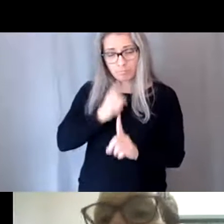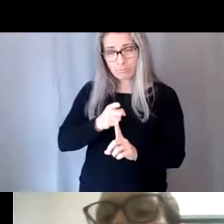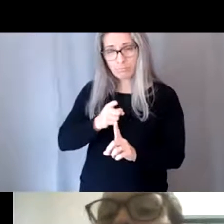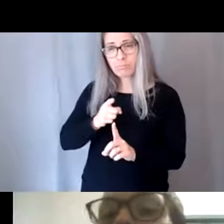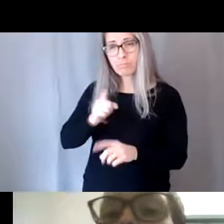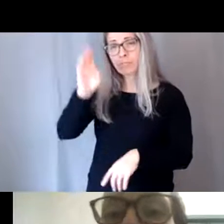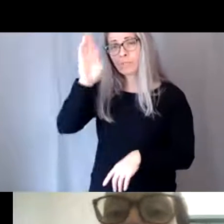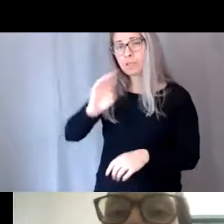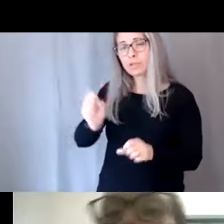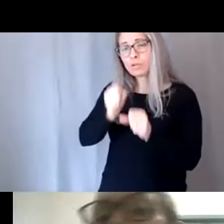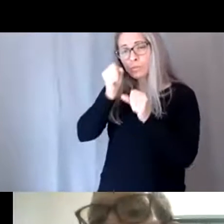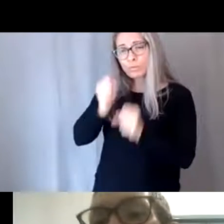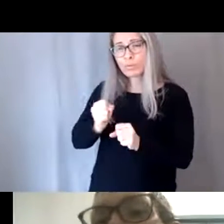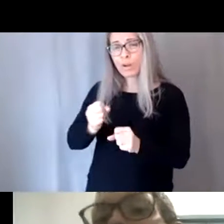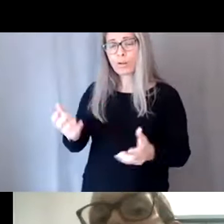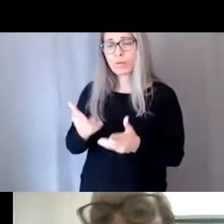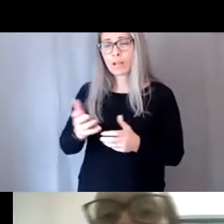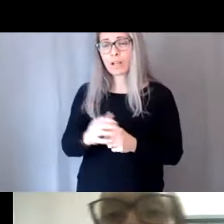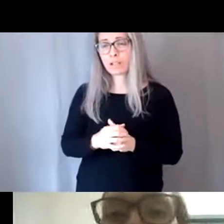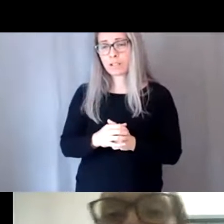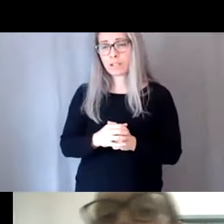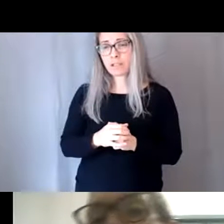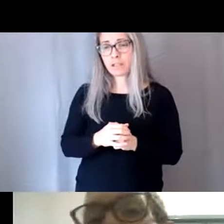that disability is like a pathology or